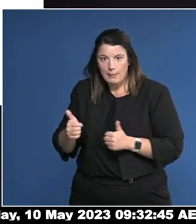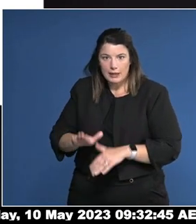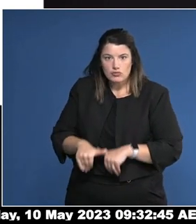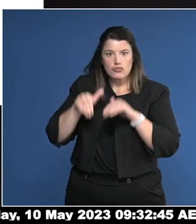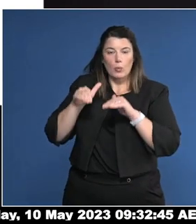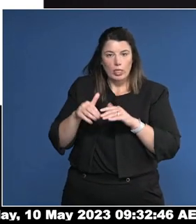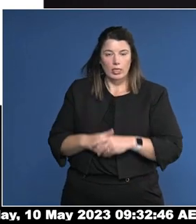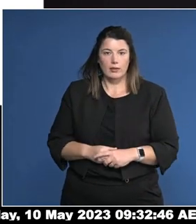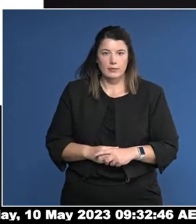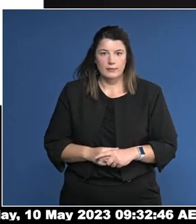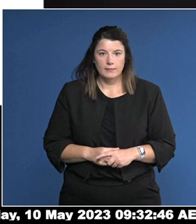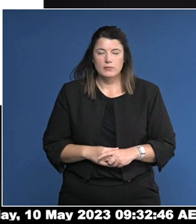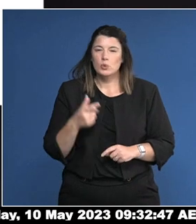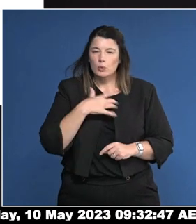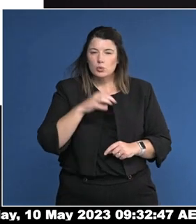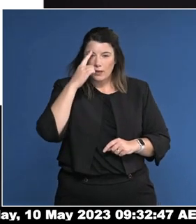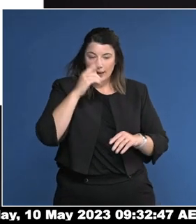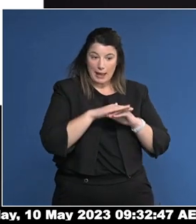way in which harm can be caused.